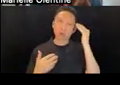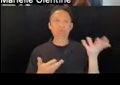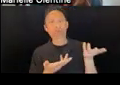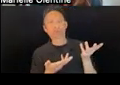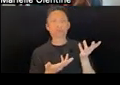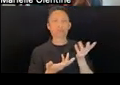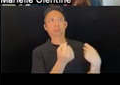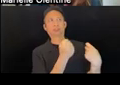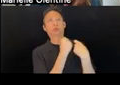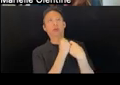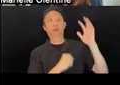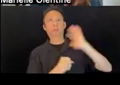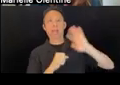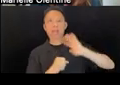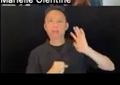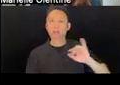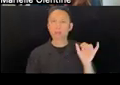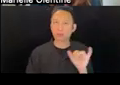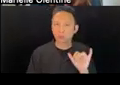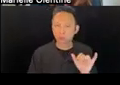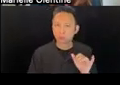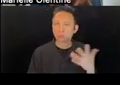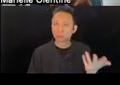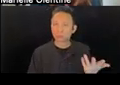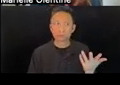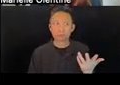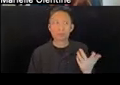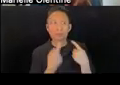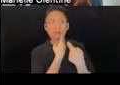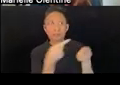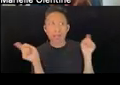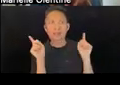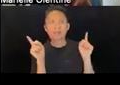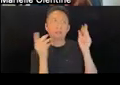the way, they're not in the edit room with you. They don't really know what you do and don't have. Only